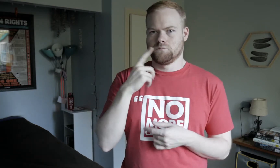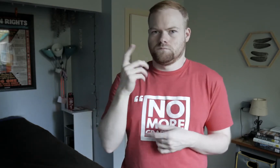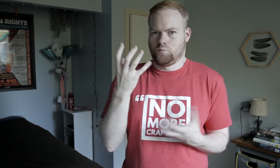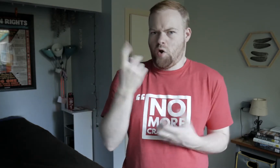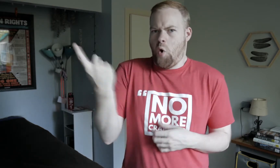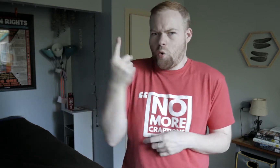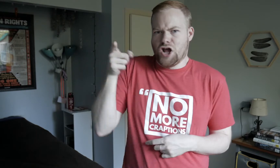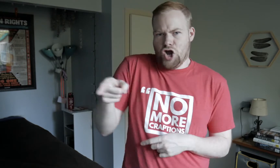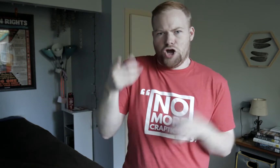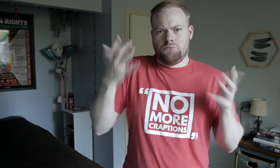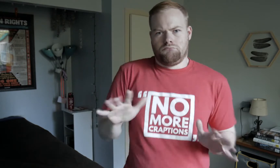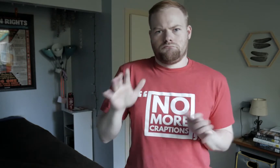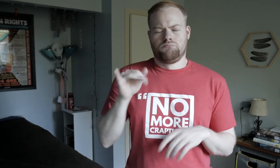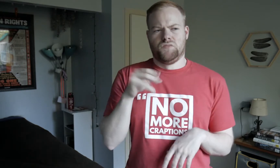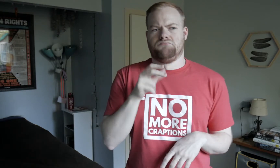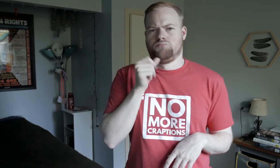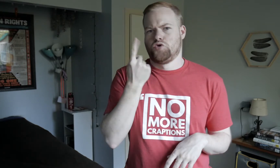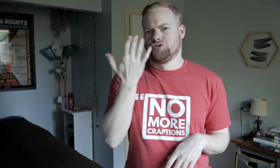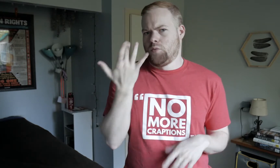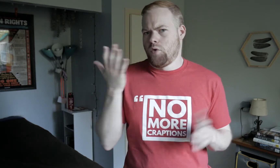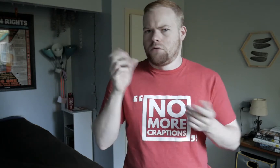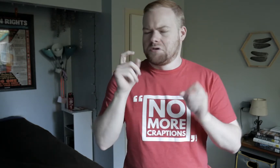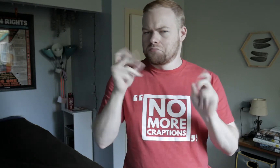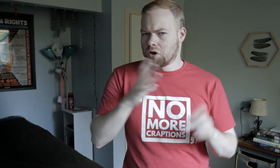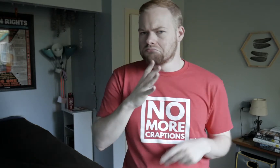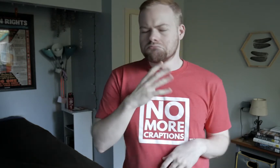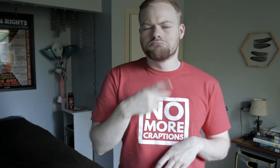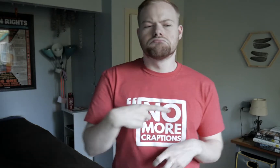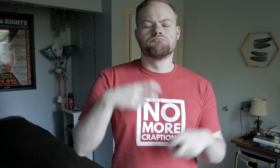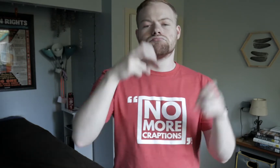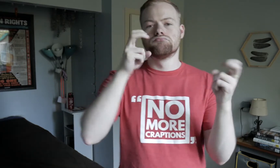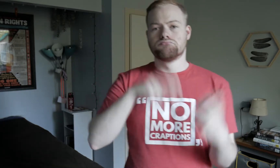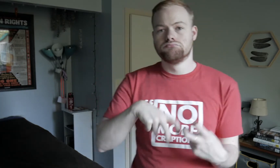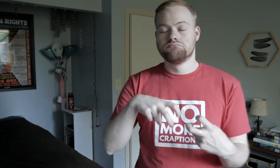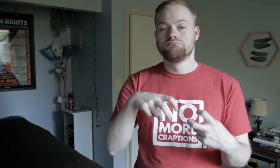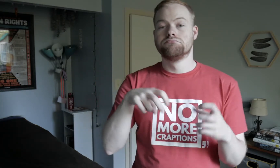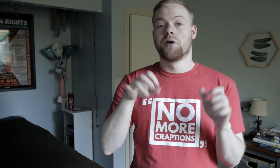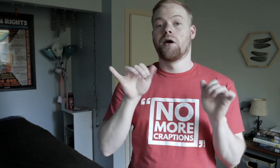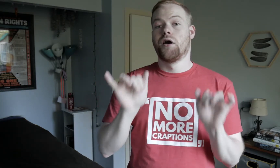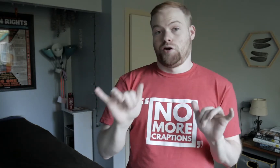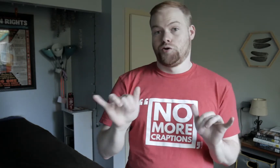She wants only her, they don’t understand why, but okay. They sit down… Oh.